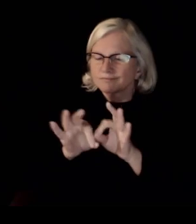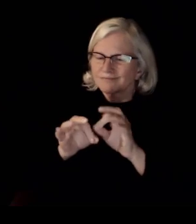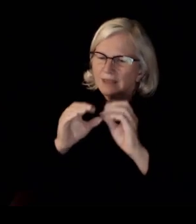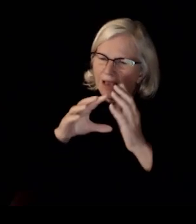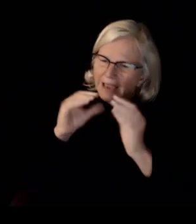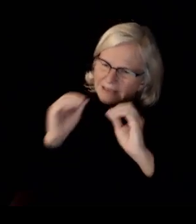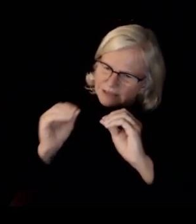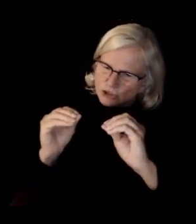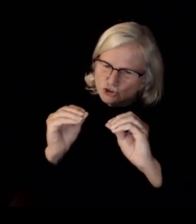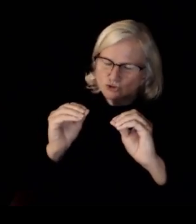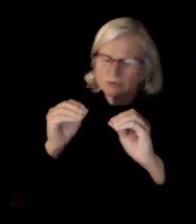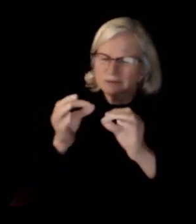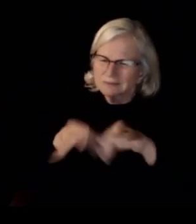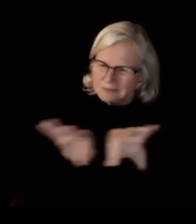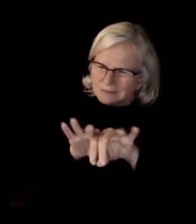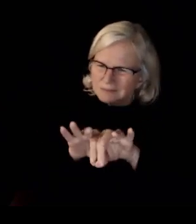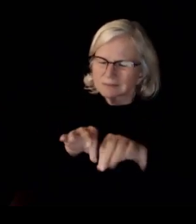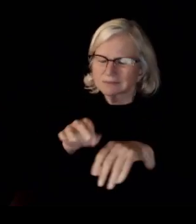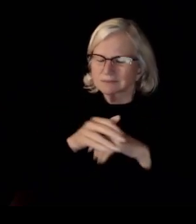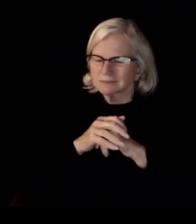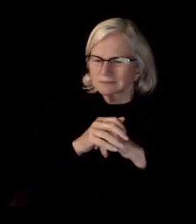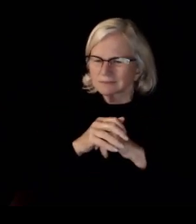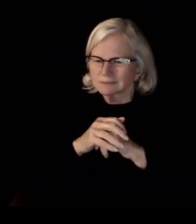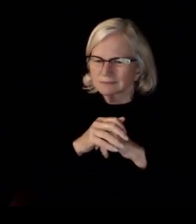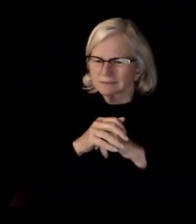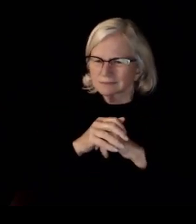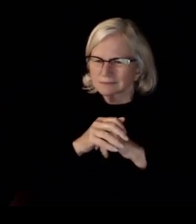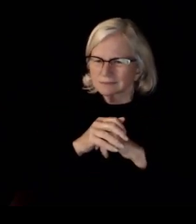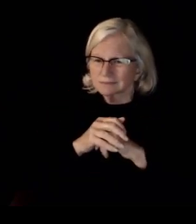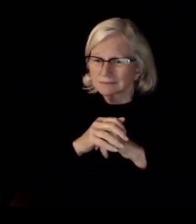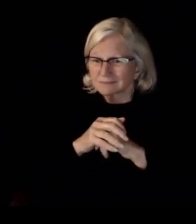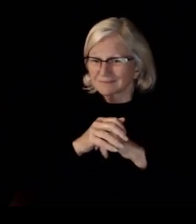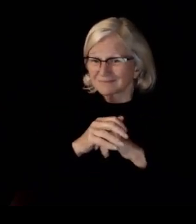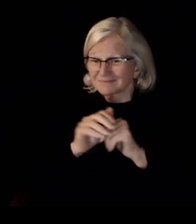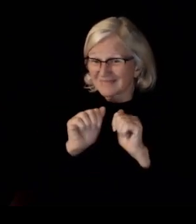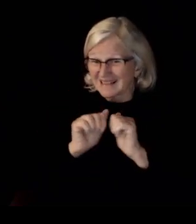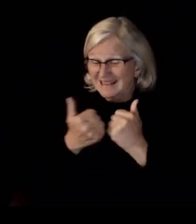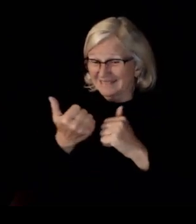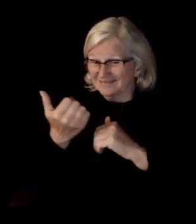uh for there to be enforcement teeth for for people to understand you know that this actually